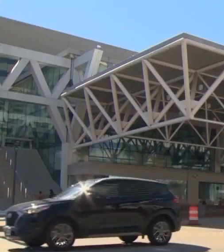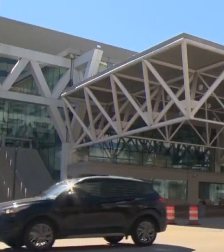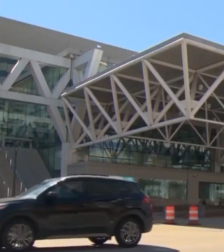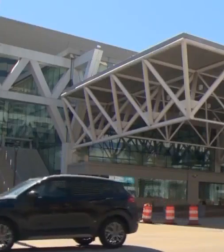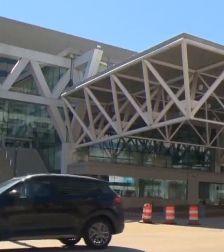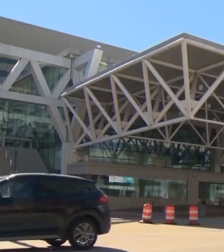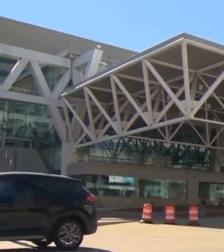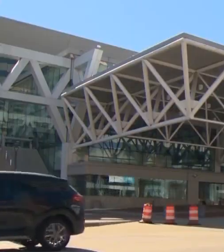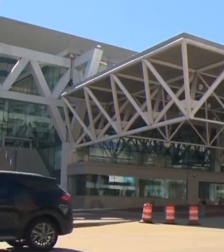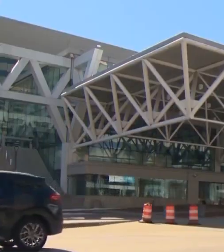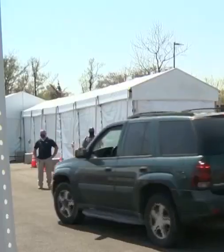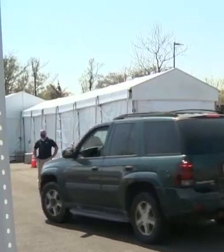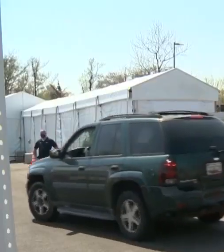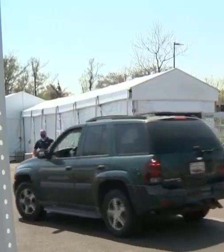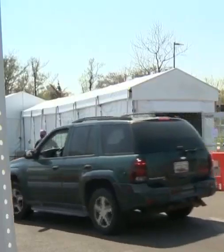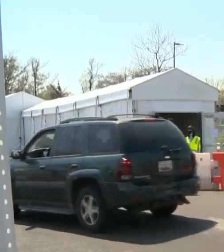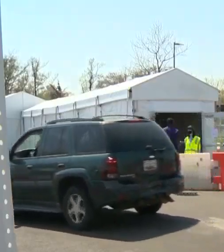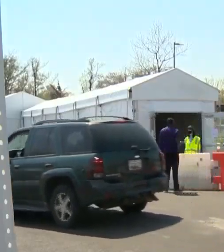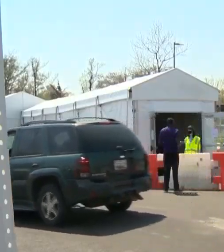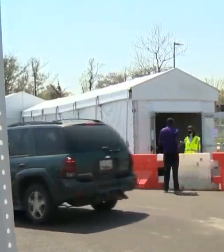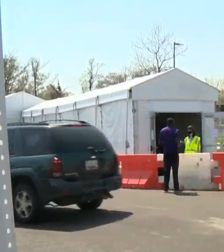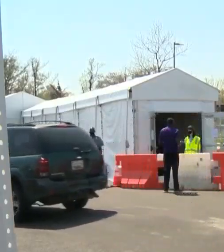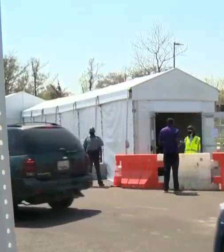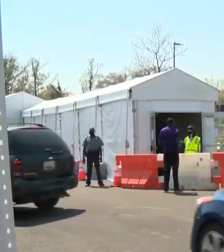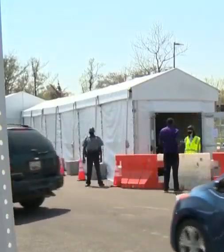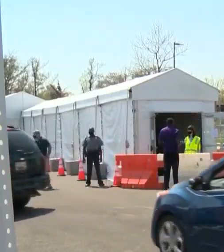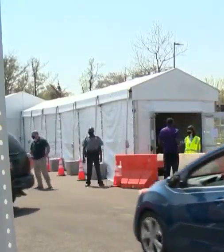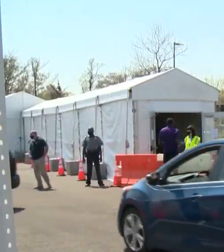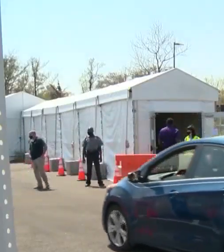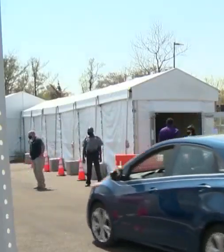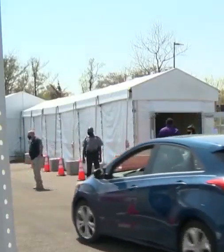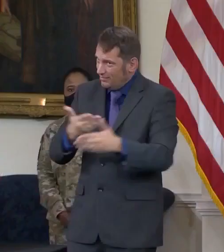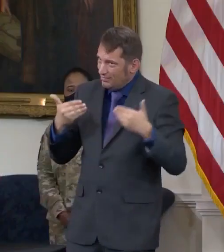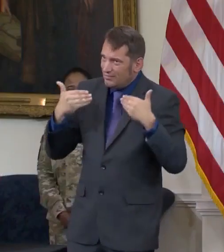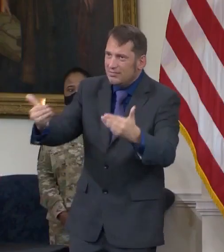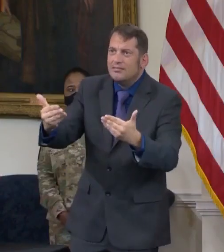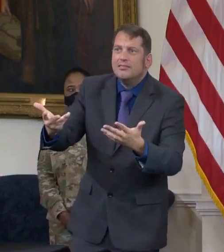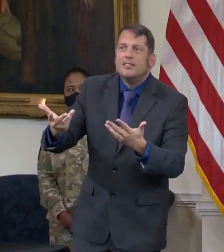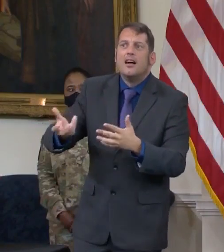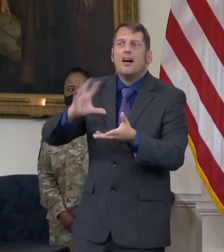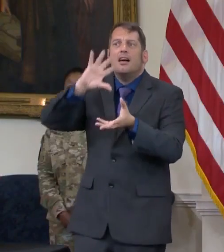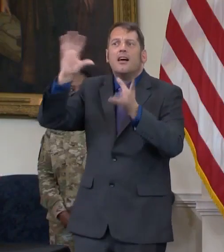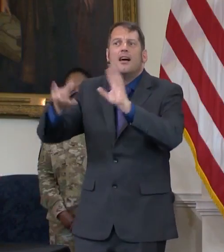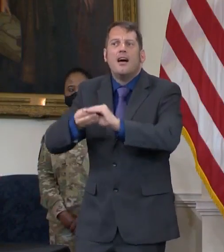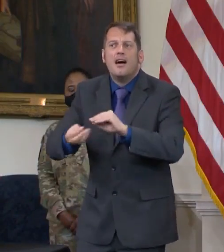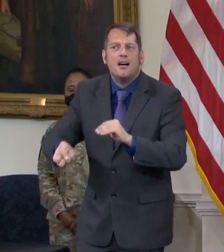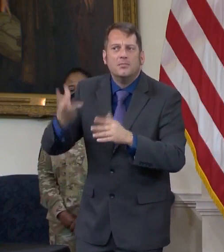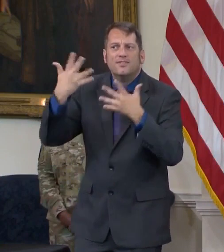THE GOVERNOR ANNOUNCED WALK-UP LINES AT THREE OF MARYLAND’S MASS VACCINATION SITES.